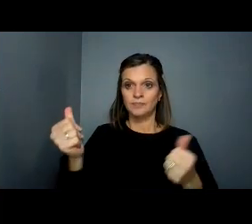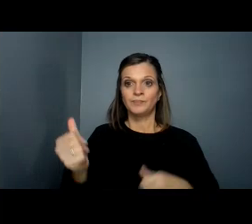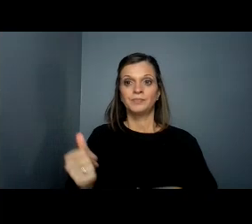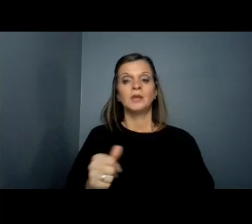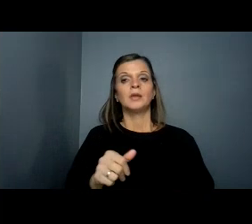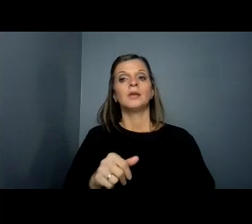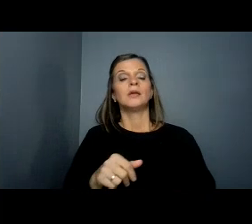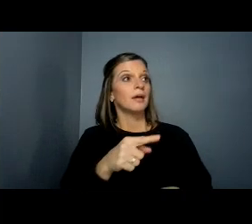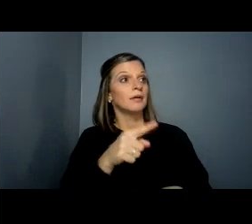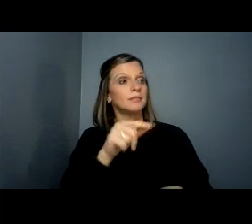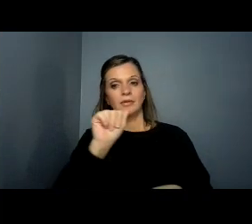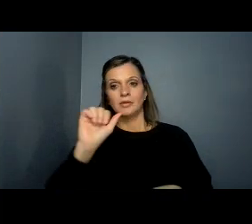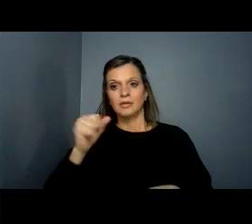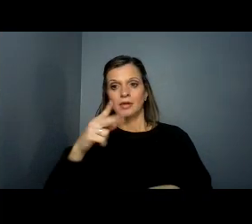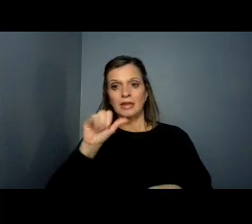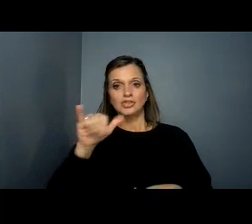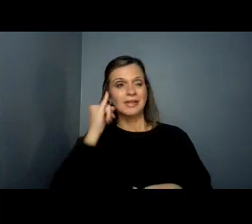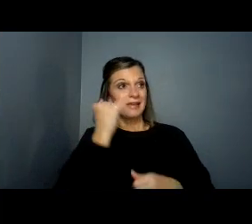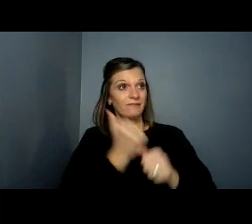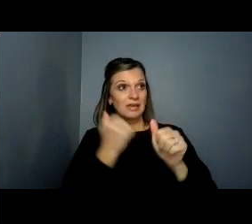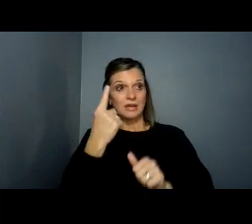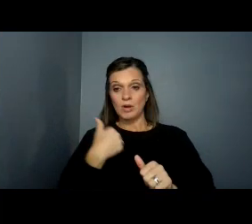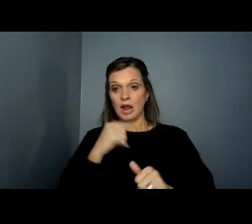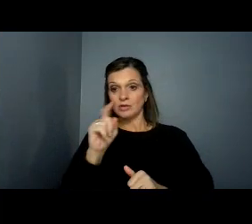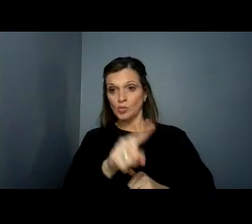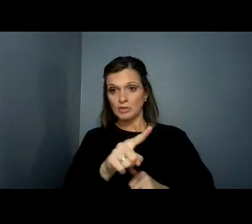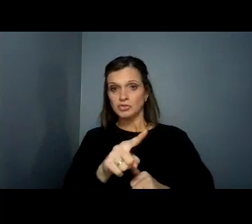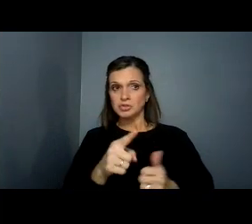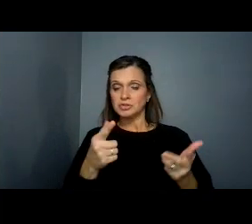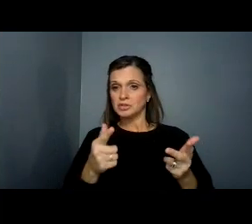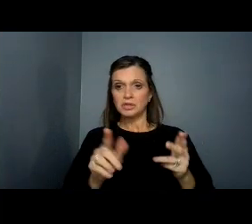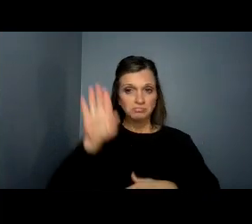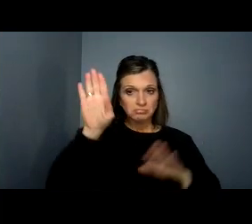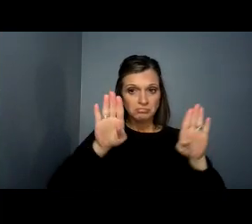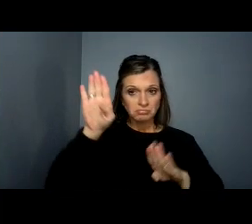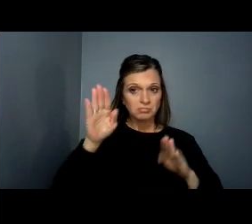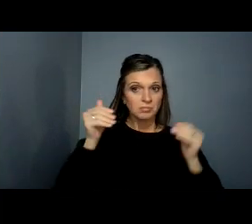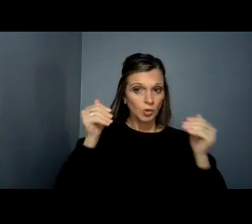OK, good man. Good 'cause, this is not easy, right? Here I'm not. I'm kidding you. This is. This throws a lot of people.